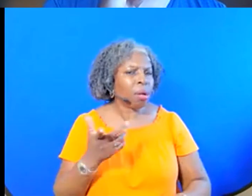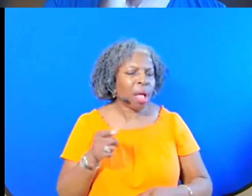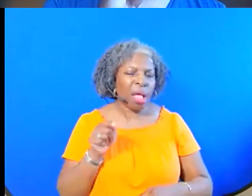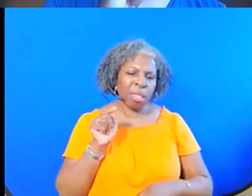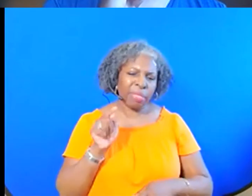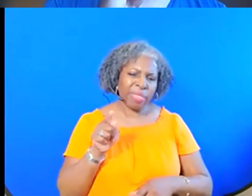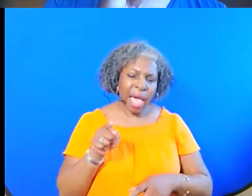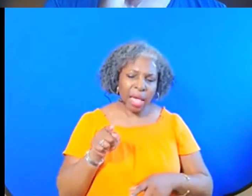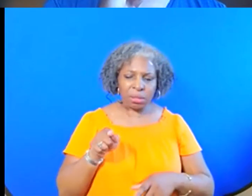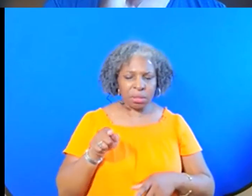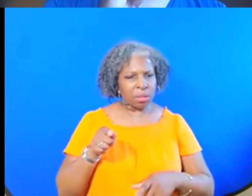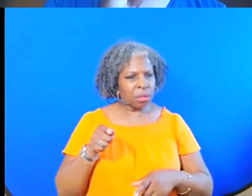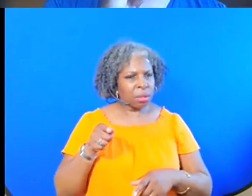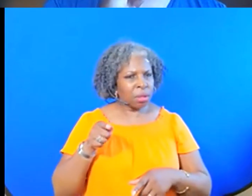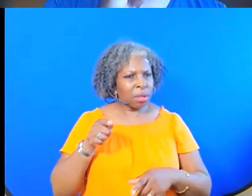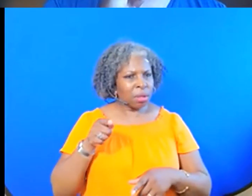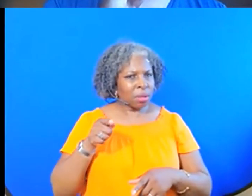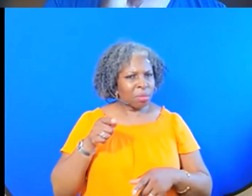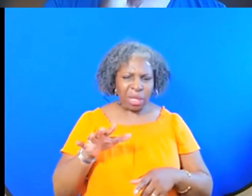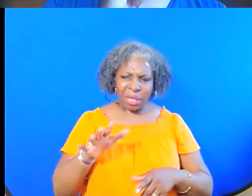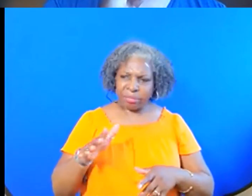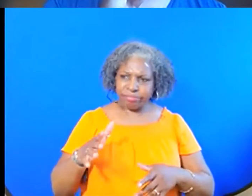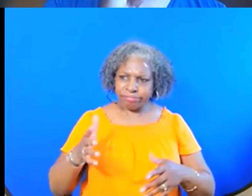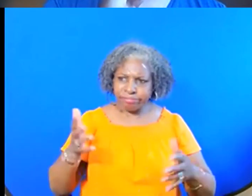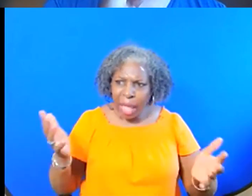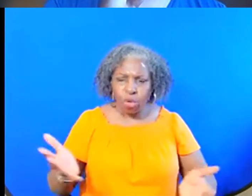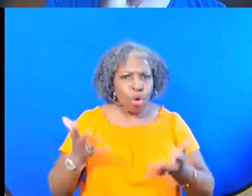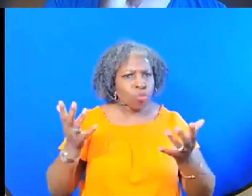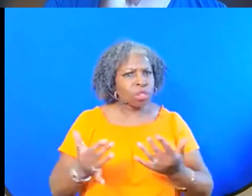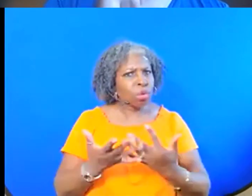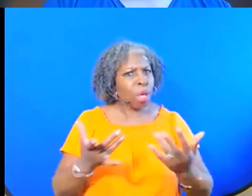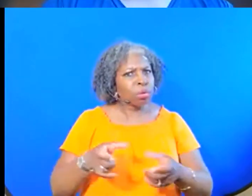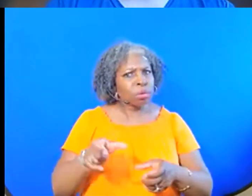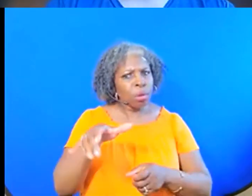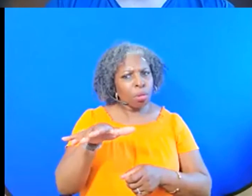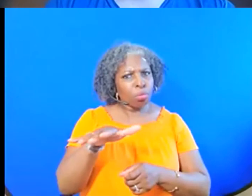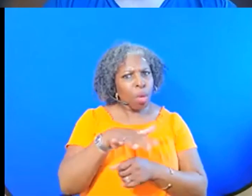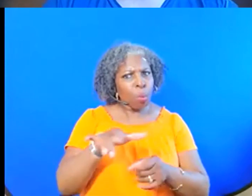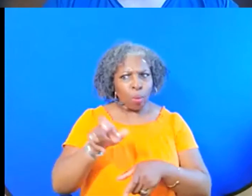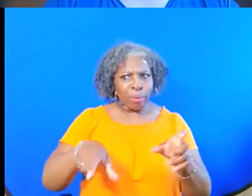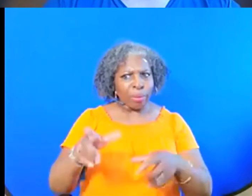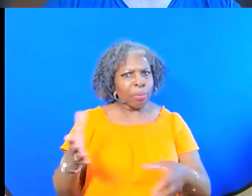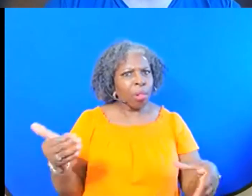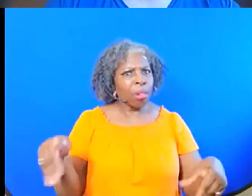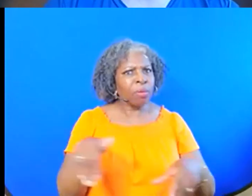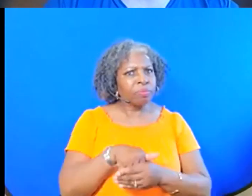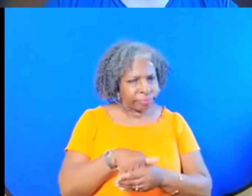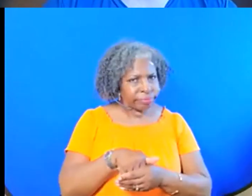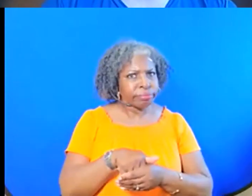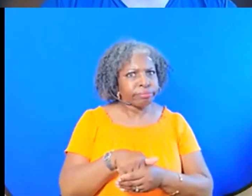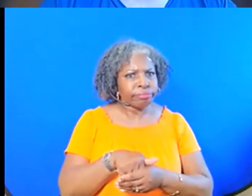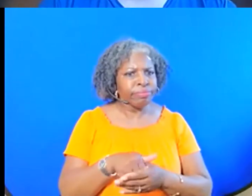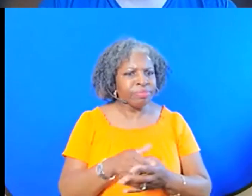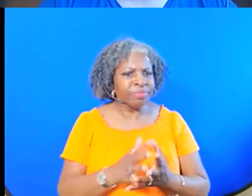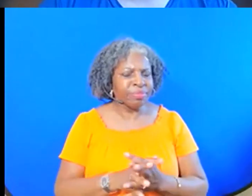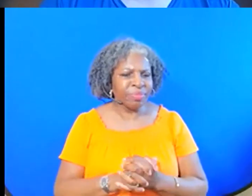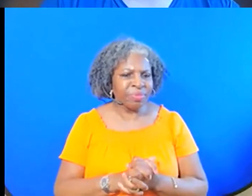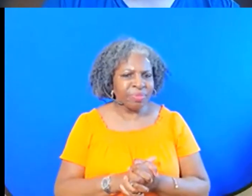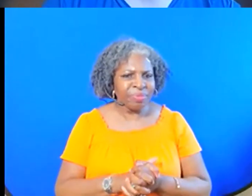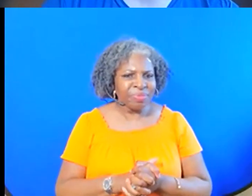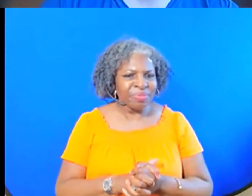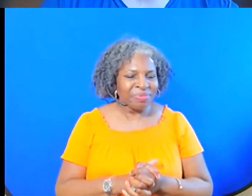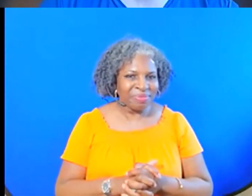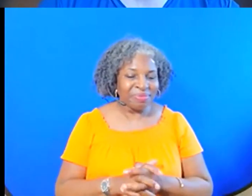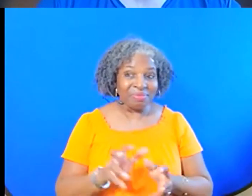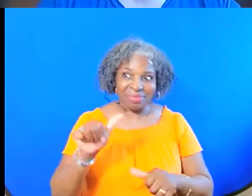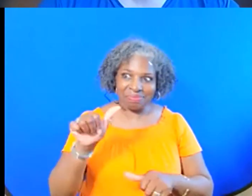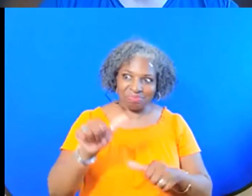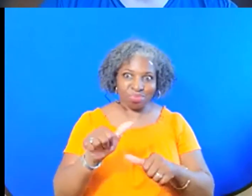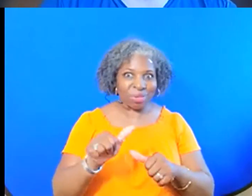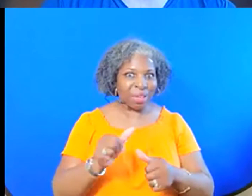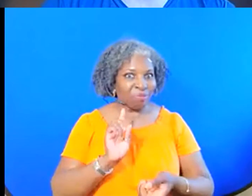lot of the participation in our project. >> CÍARAN: Nice, very succinct answer. Andy?